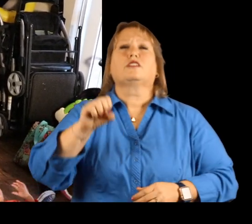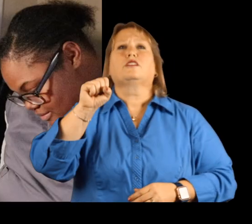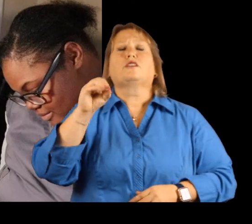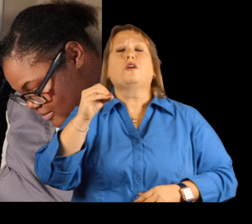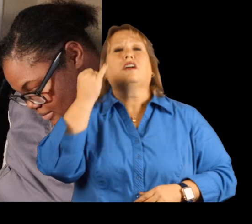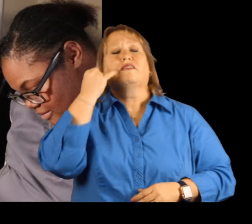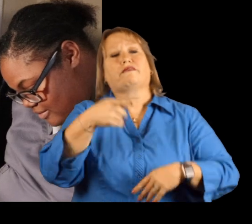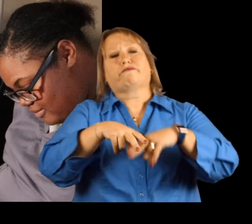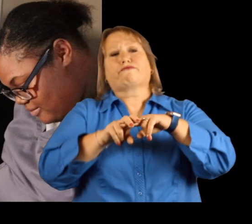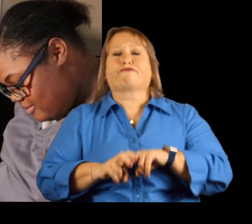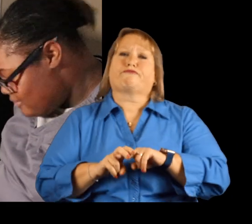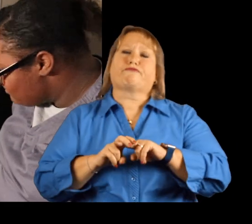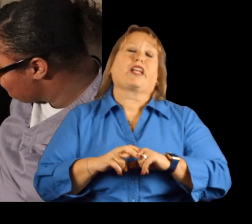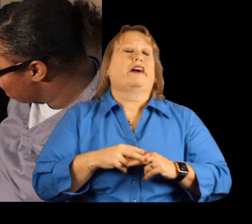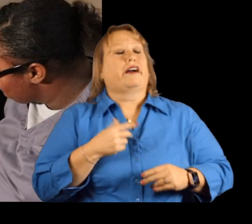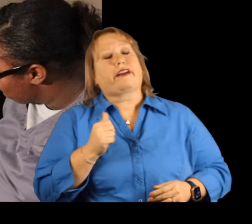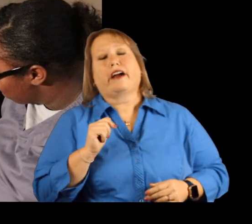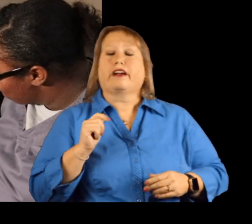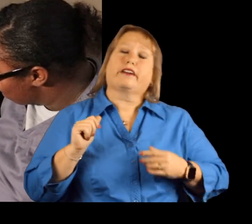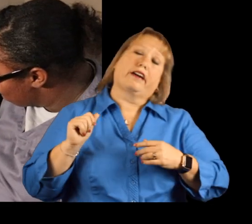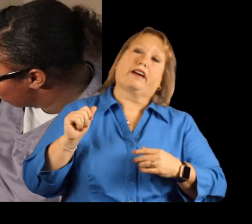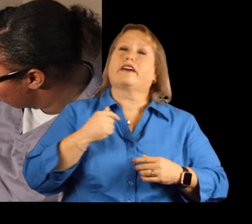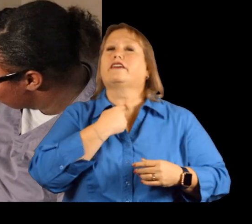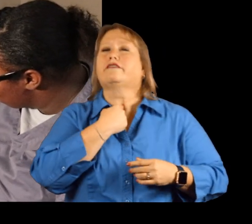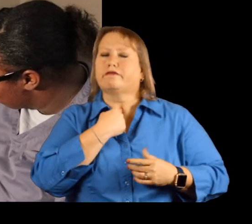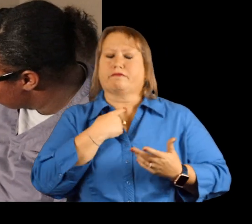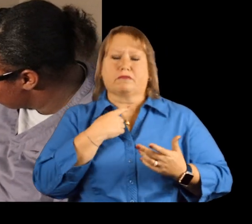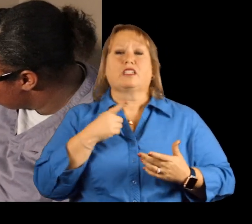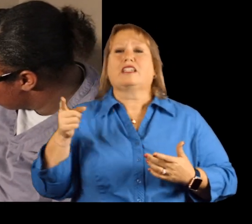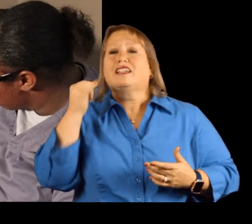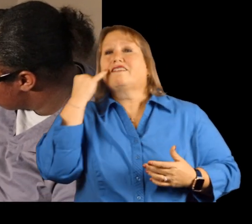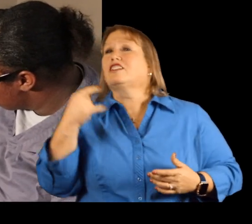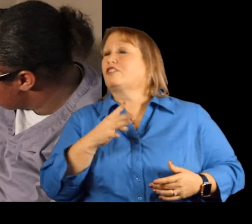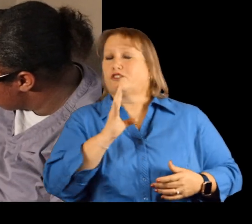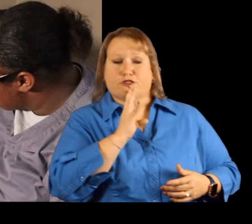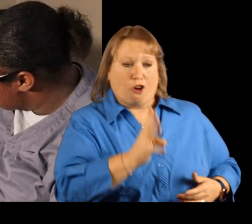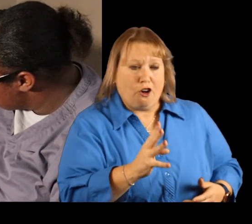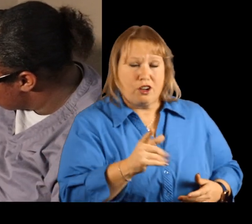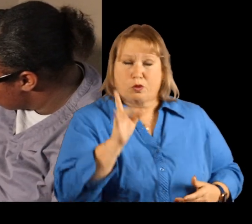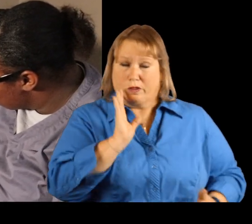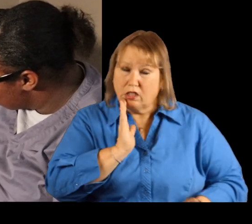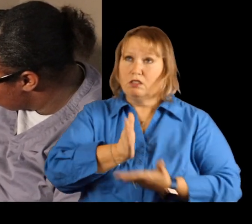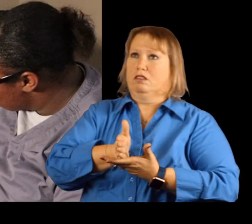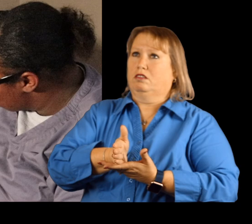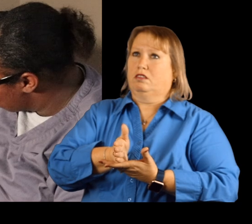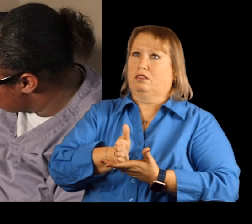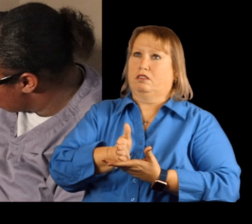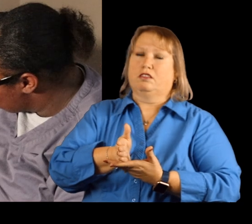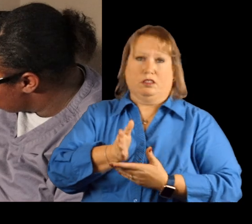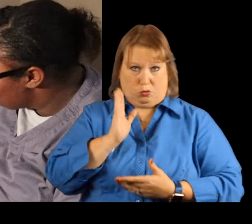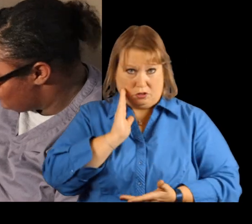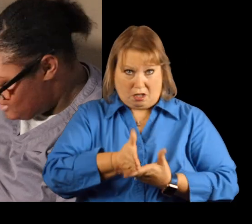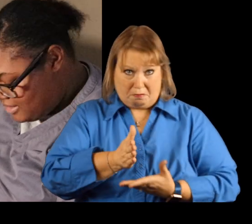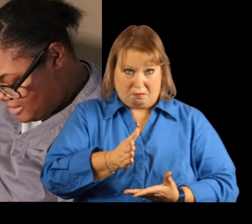So he is sitting there babbling going "ga ga ga ma ma ma" and you talk to him. Will he stop his babble? Yes.